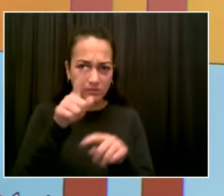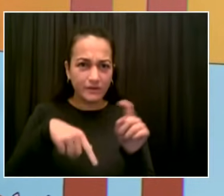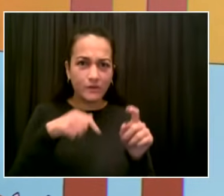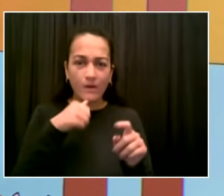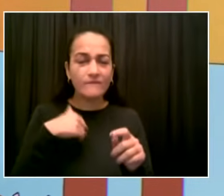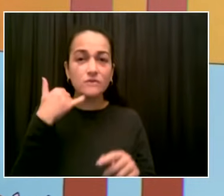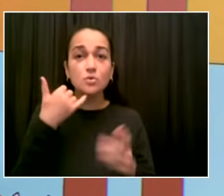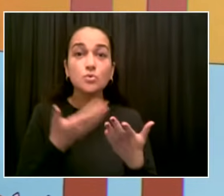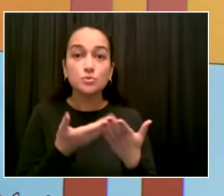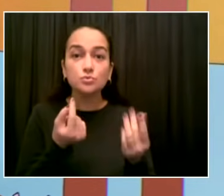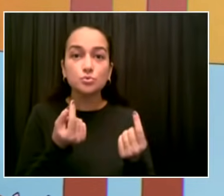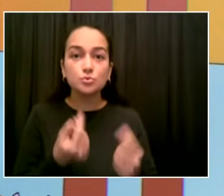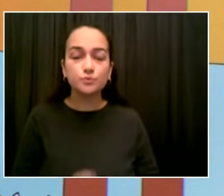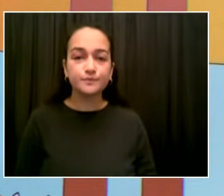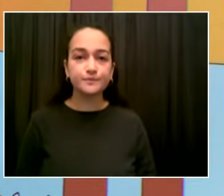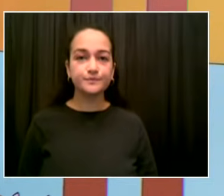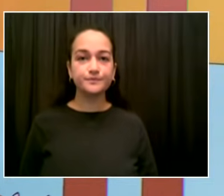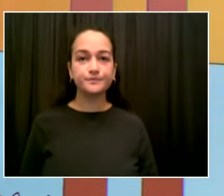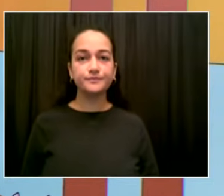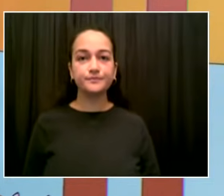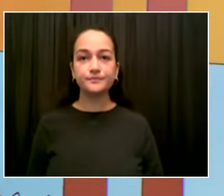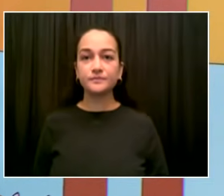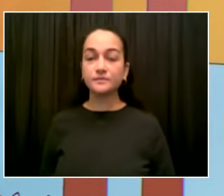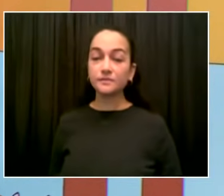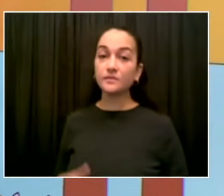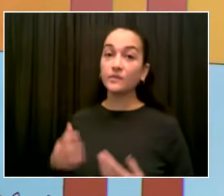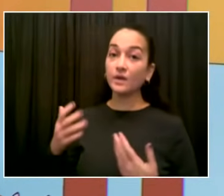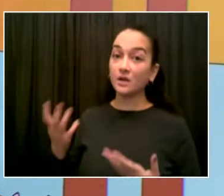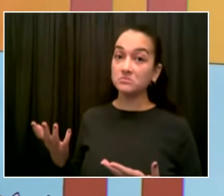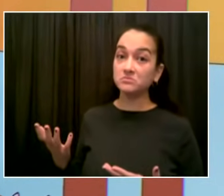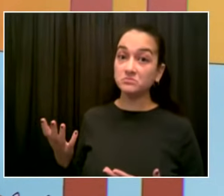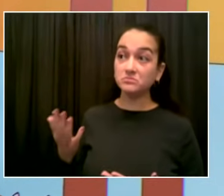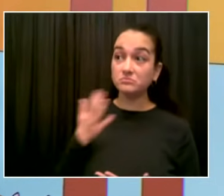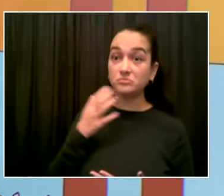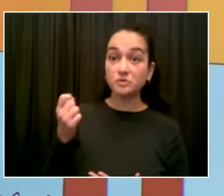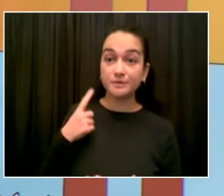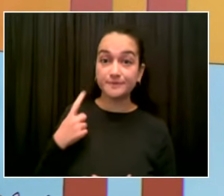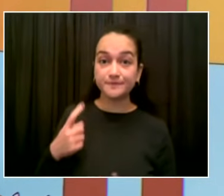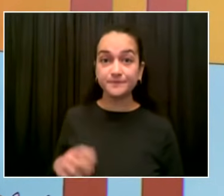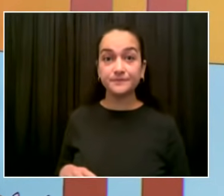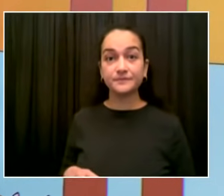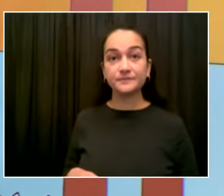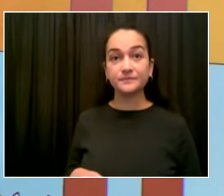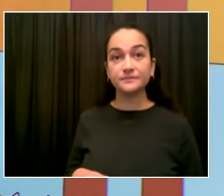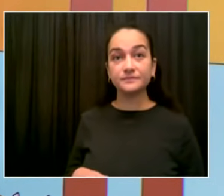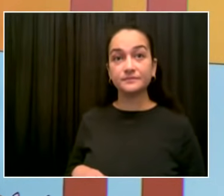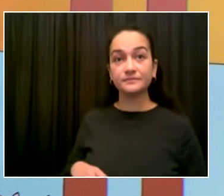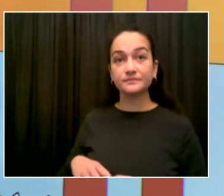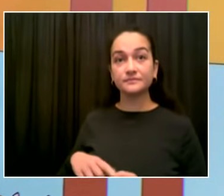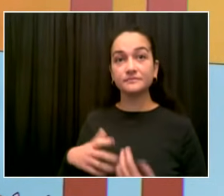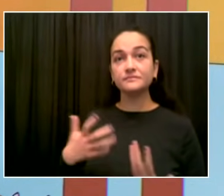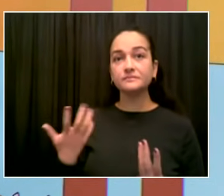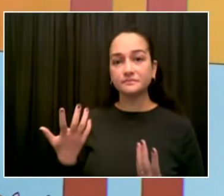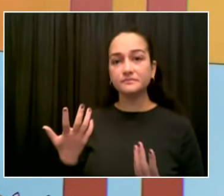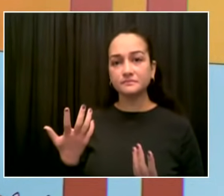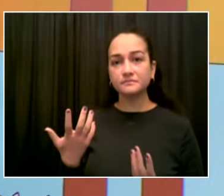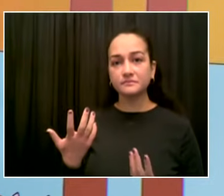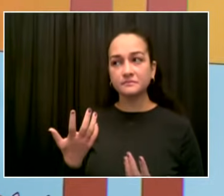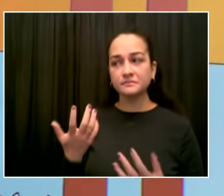CHIEF HOLMES. WE WANT THIS TO BE TRANSPRAENT. IT'S RLEALY IMPORTANT. IF WE'RE GOING TO IMPROVE THE APPROHAC. CUSTOMER SERVICE,